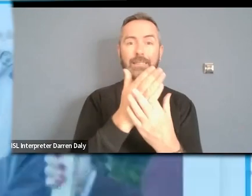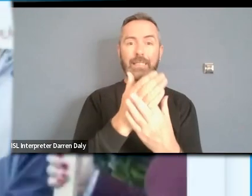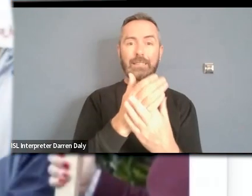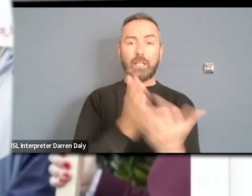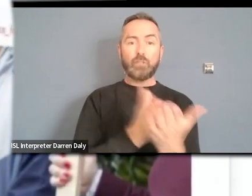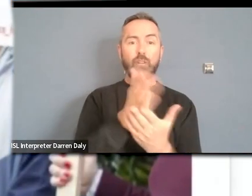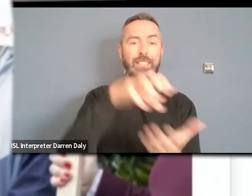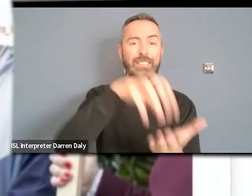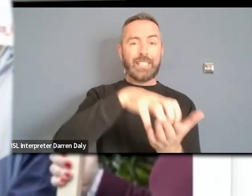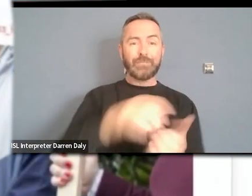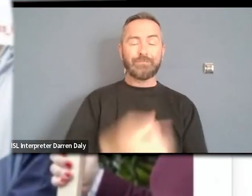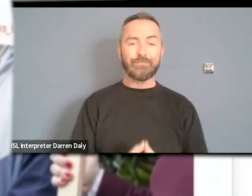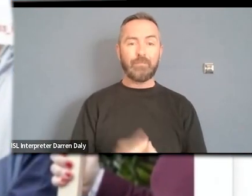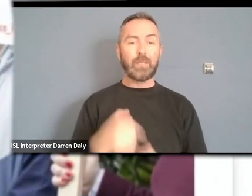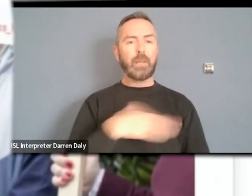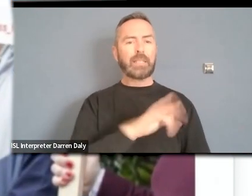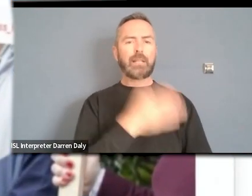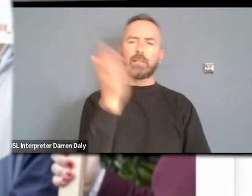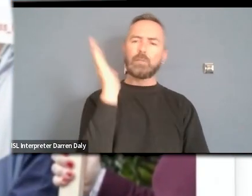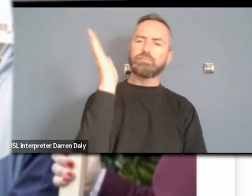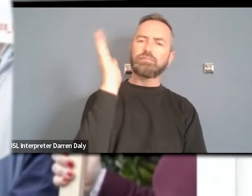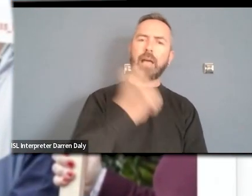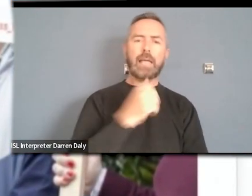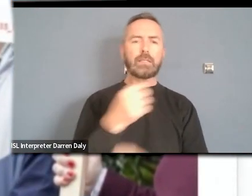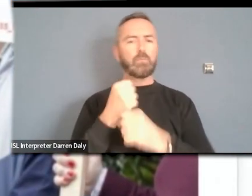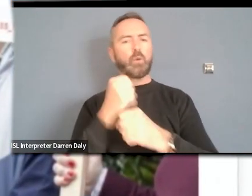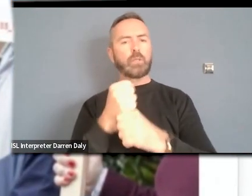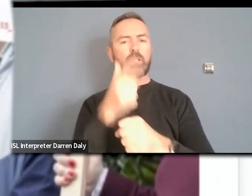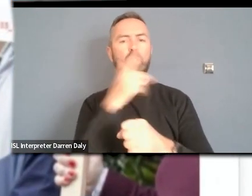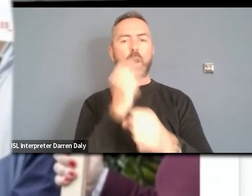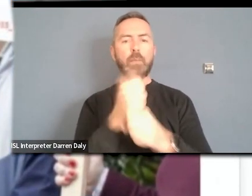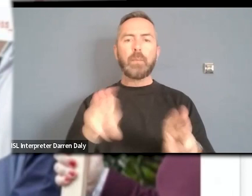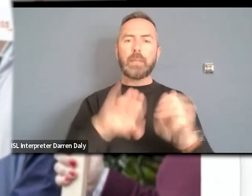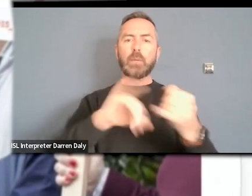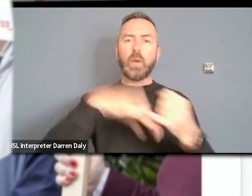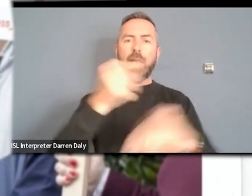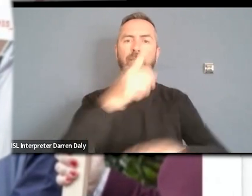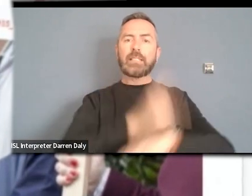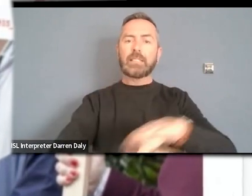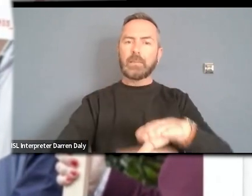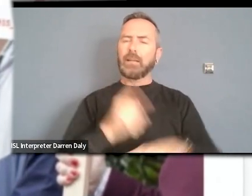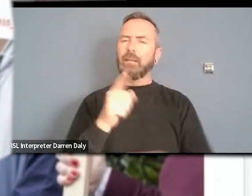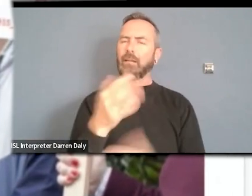I spoke at the protest about how individuals with disabilities are often left